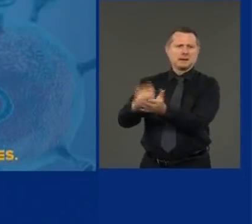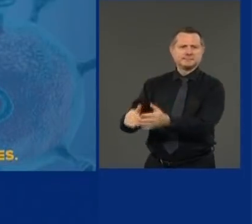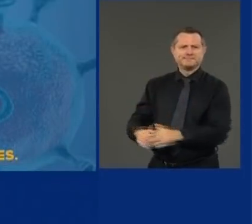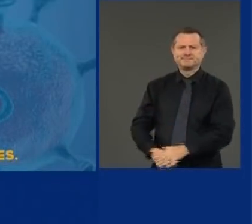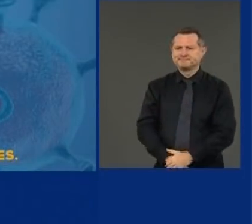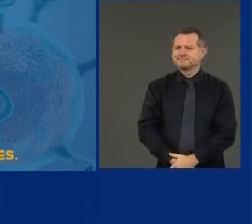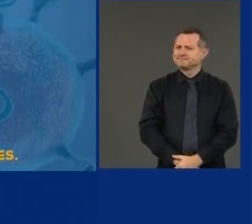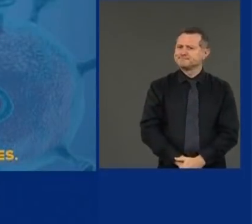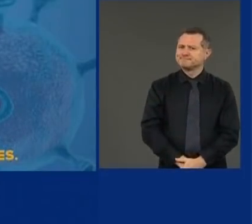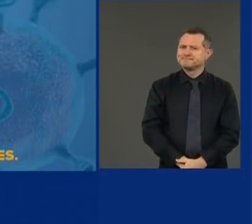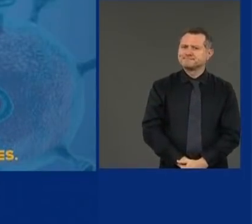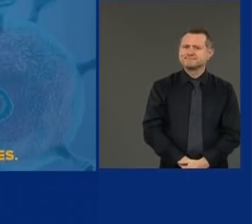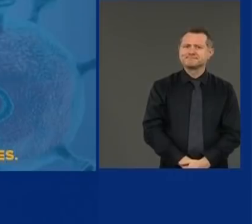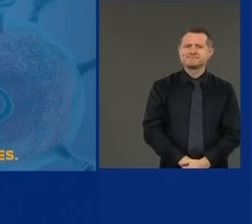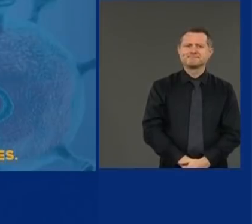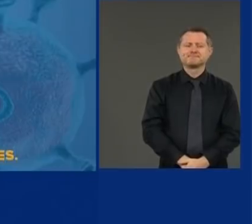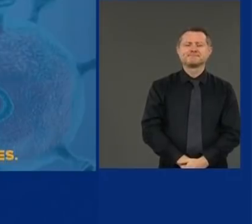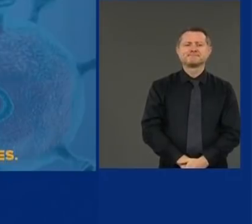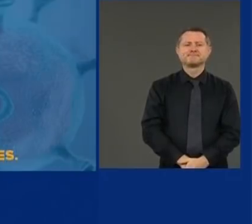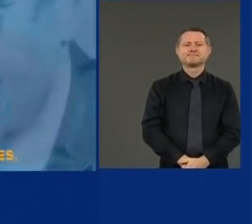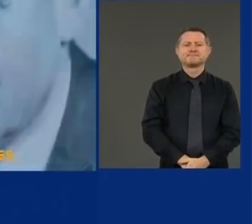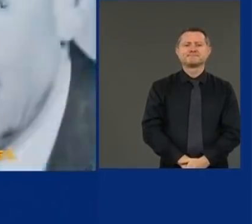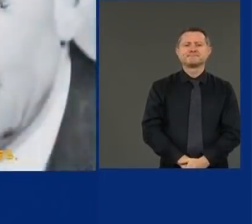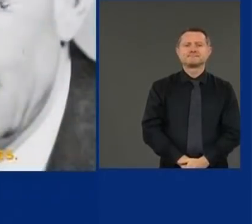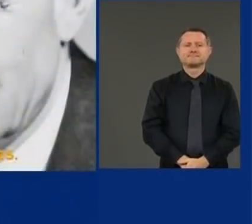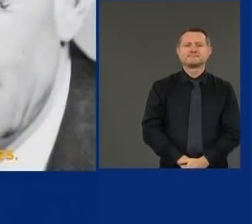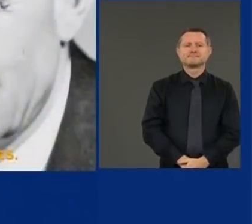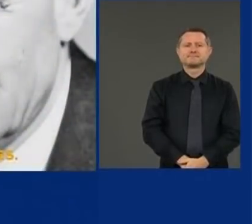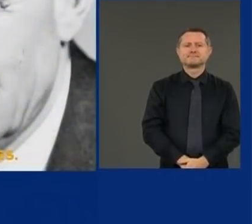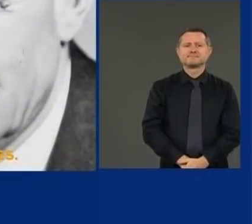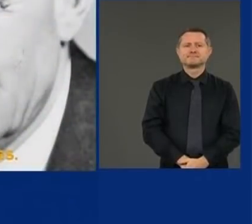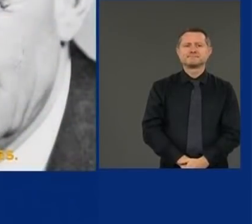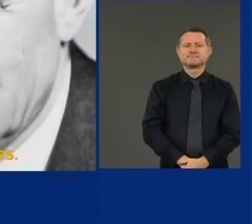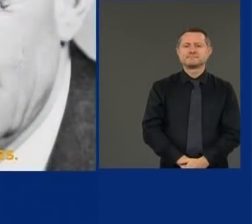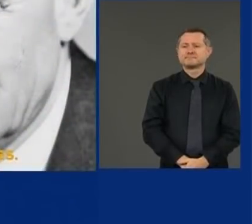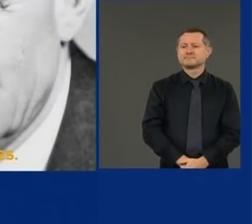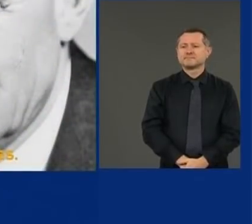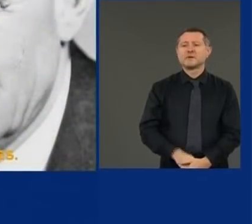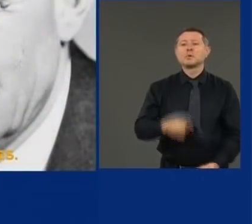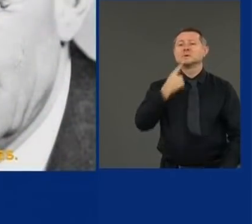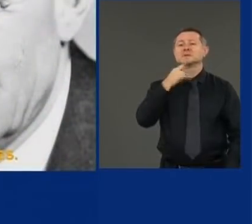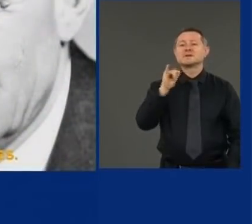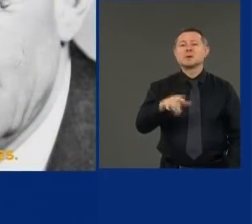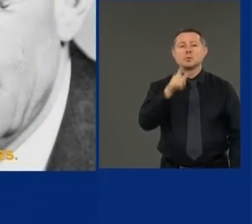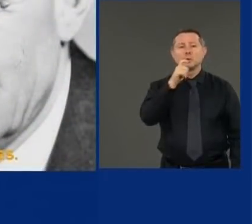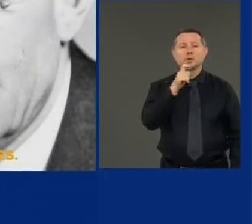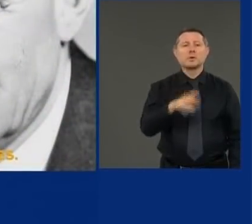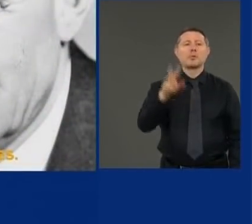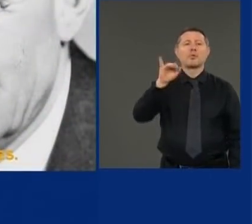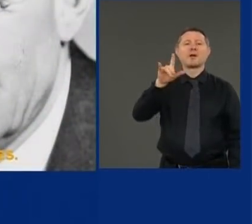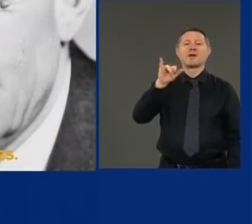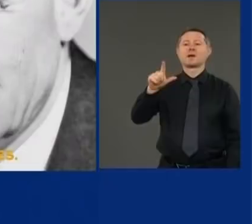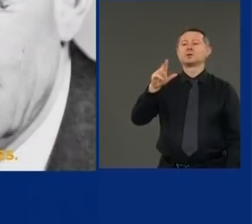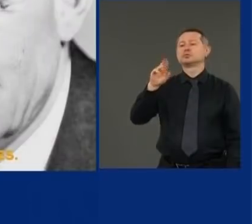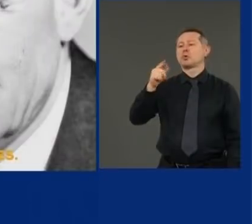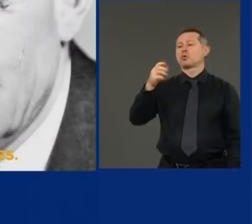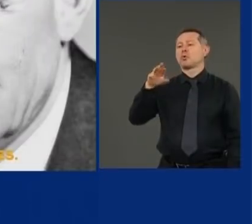THIS. DEJA VU ALL OVER AGAIN.